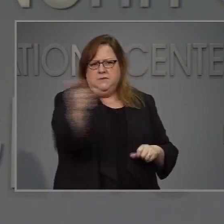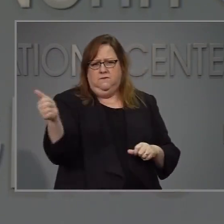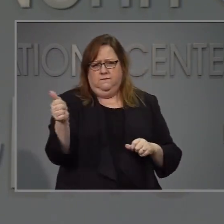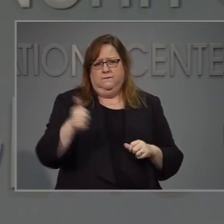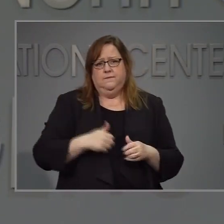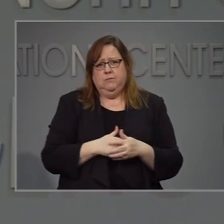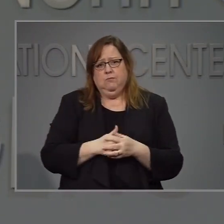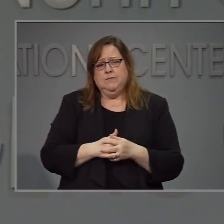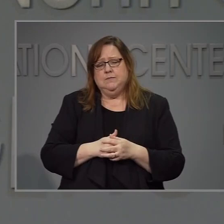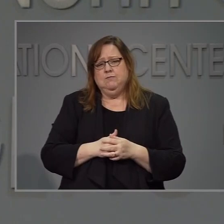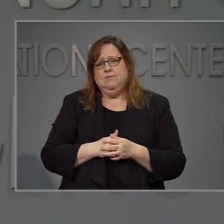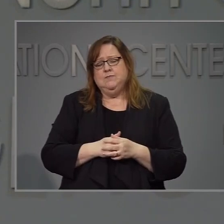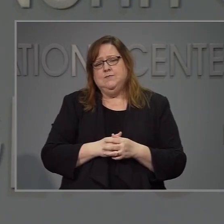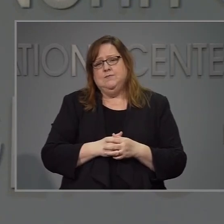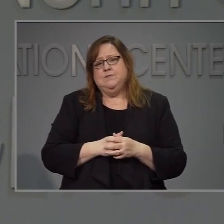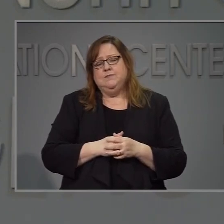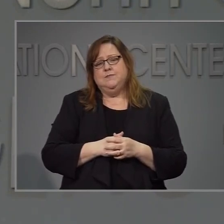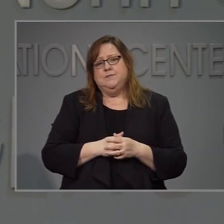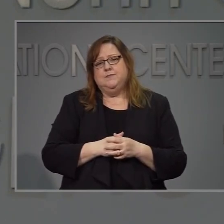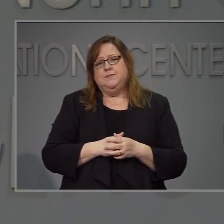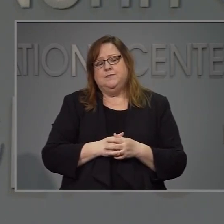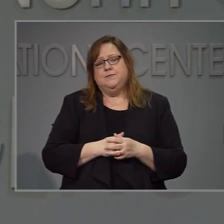APPRECIATE YOUR LEADERSHIP WE'RE GRATEFUL THAT. YOU HAVE